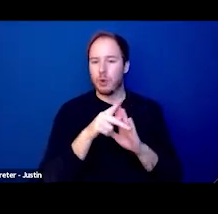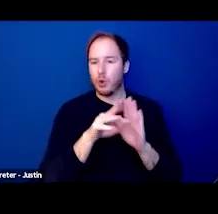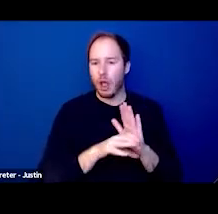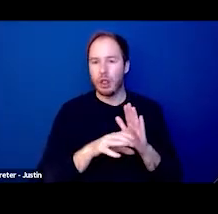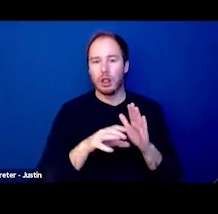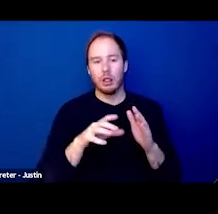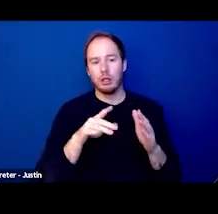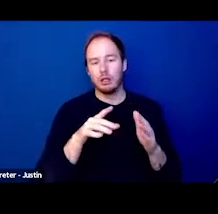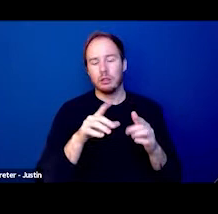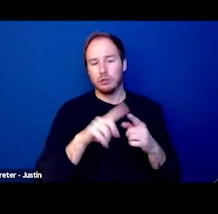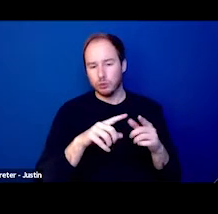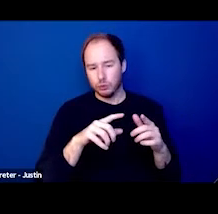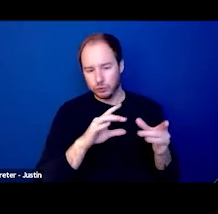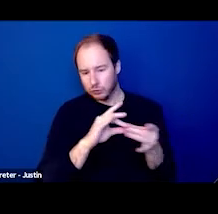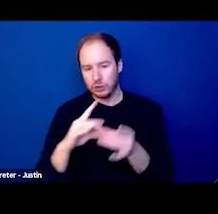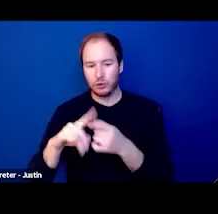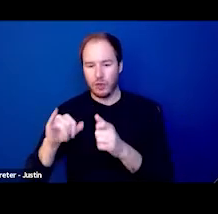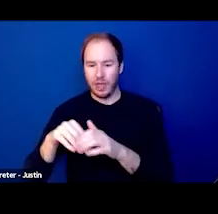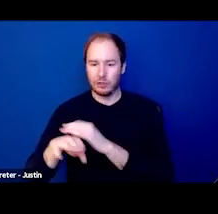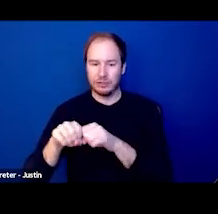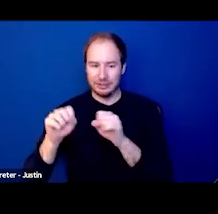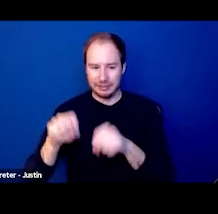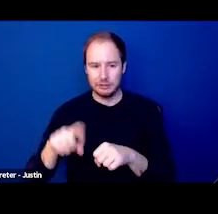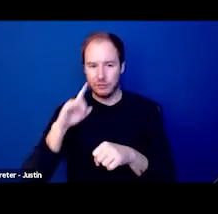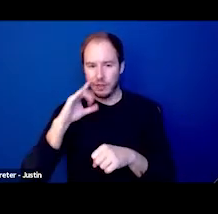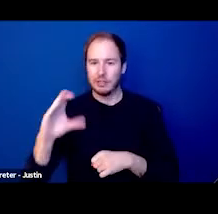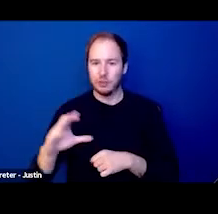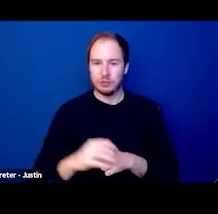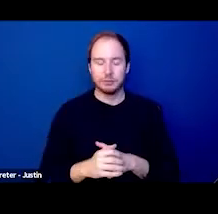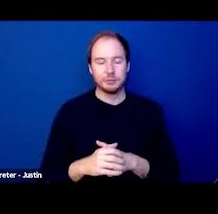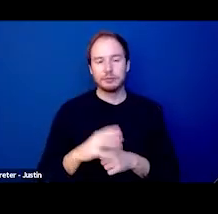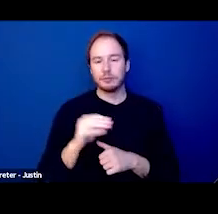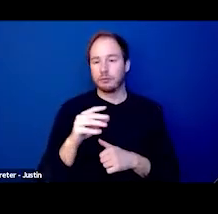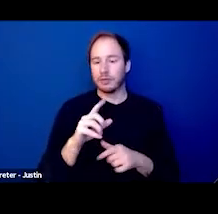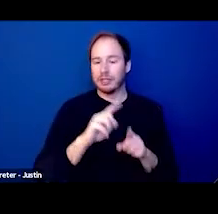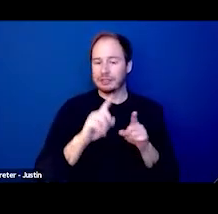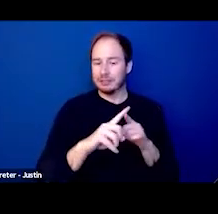to those entry points of the Coordinated Entry system. And organizations outside of the homeless response system